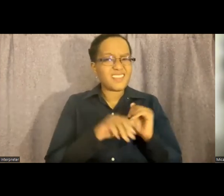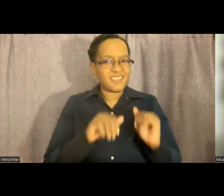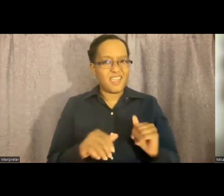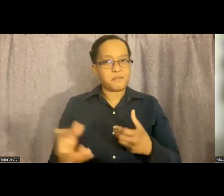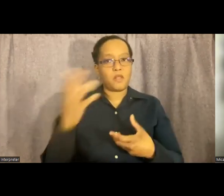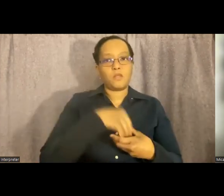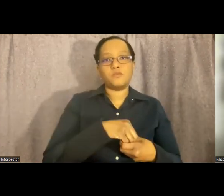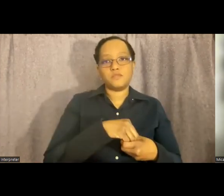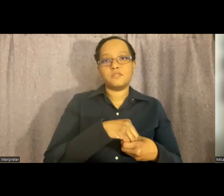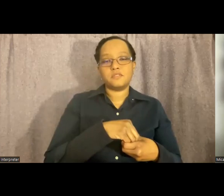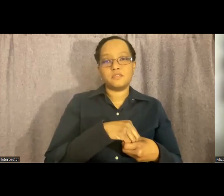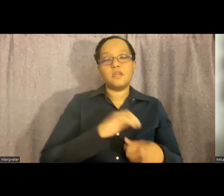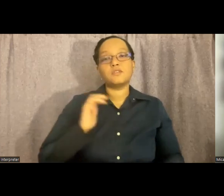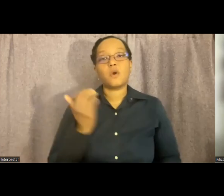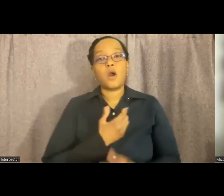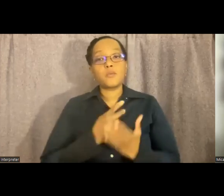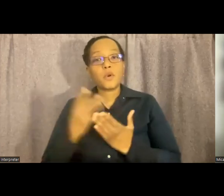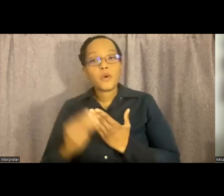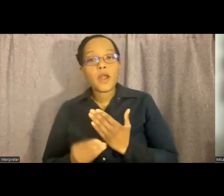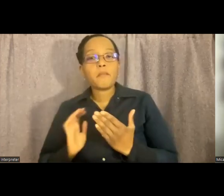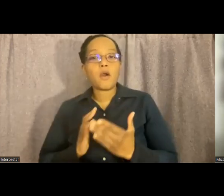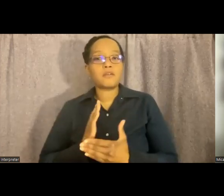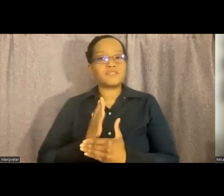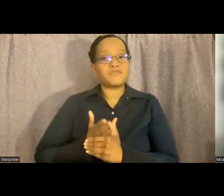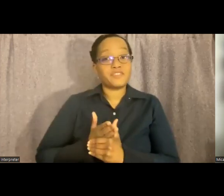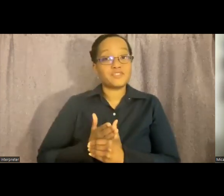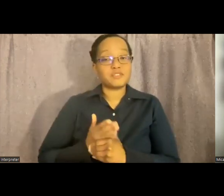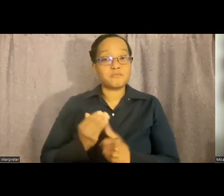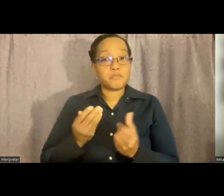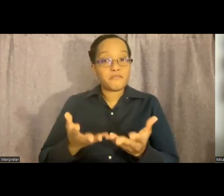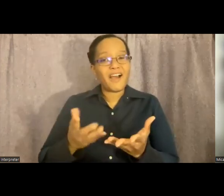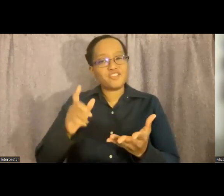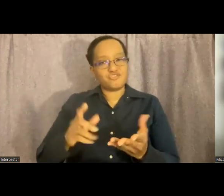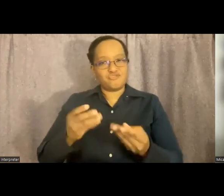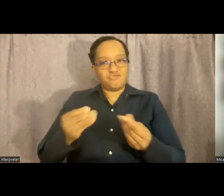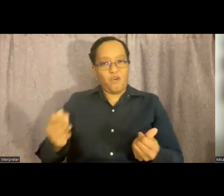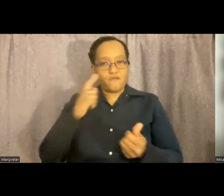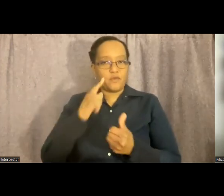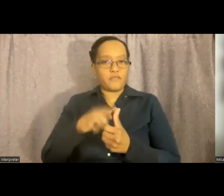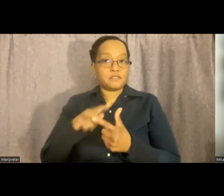Then our programs and interventions need to solve for all three of those areas simultaneously.